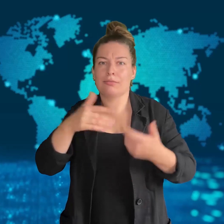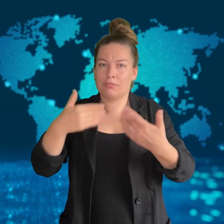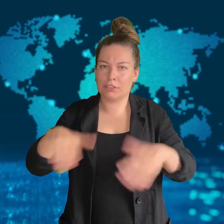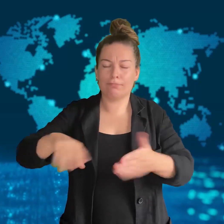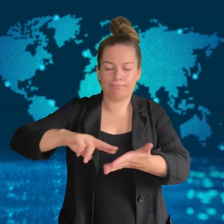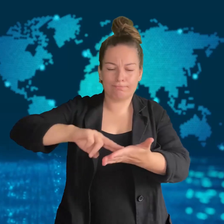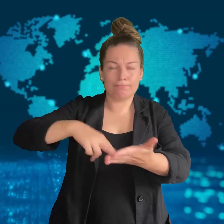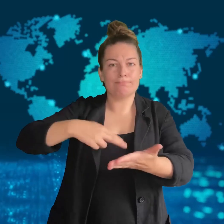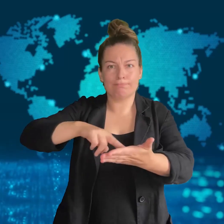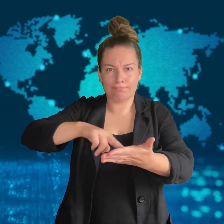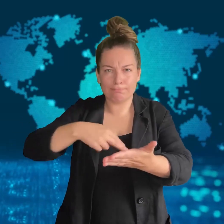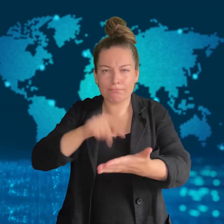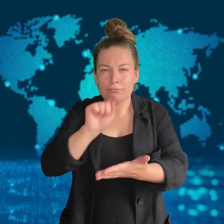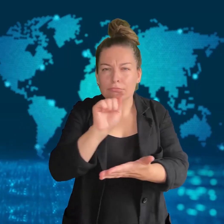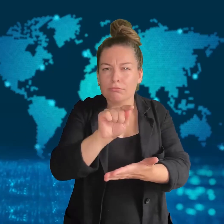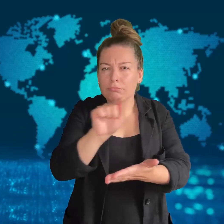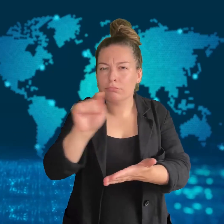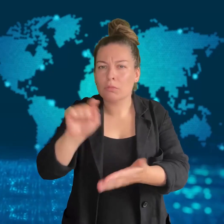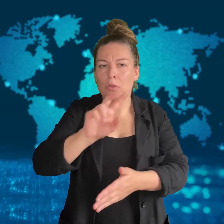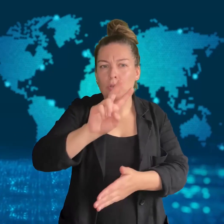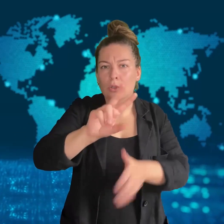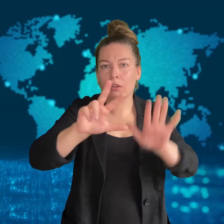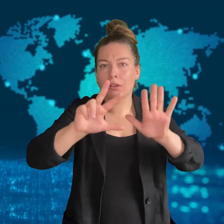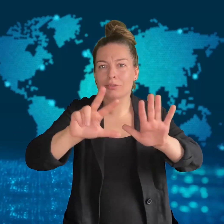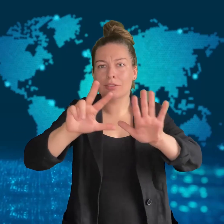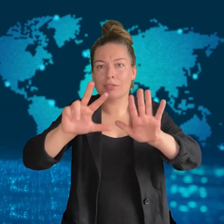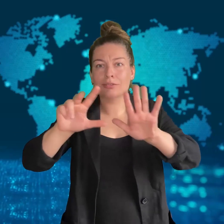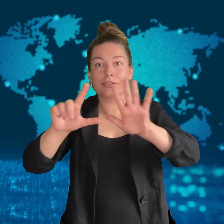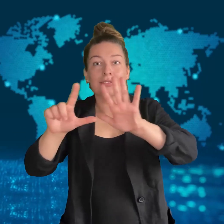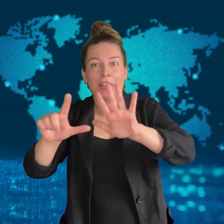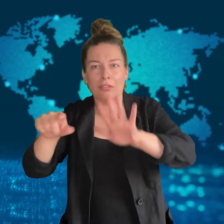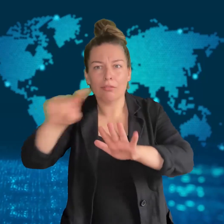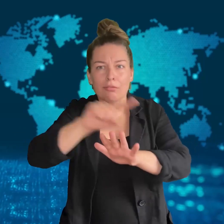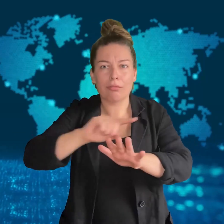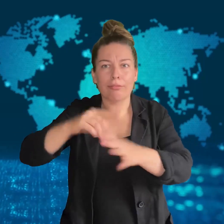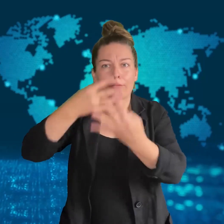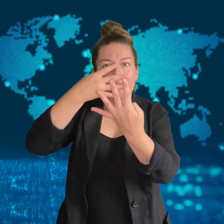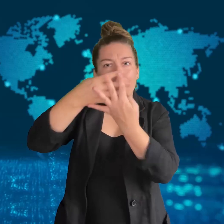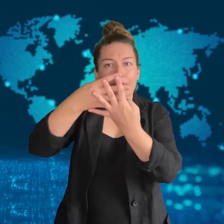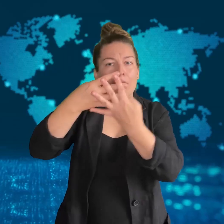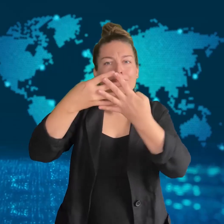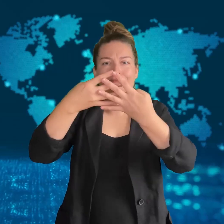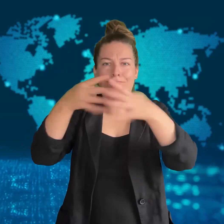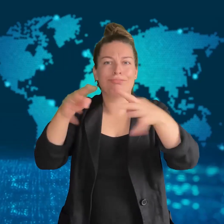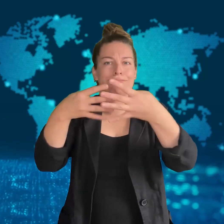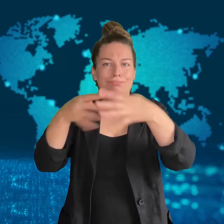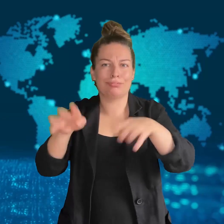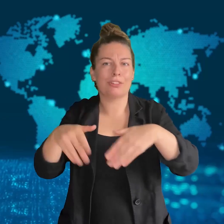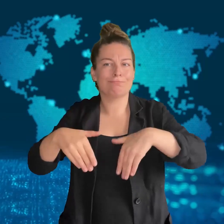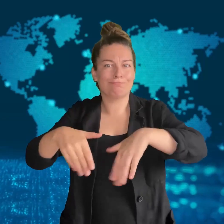It is unclear if Hajipour was pardoned at that time,